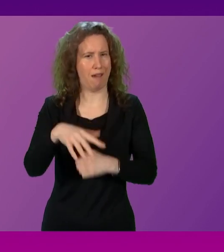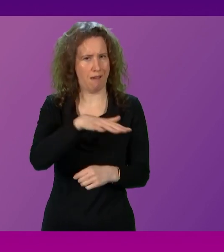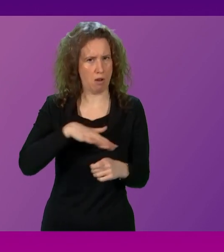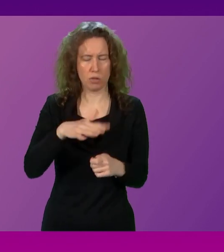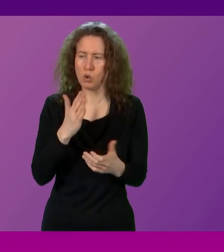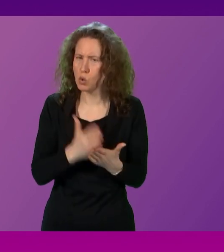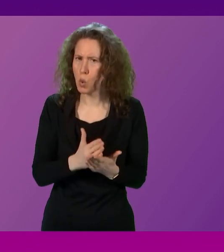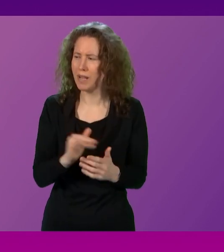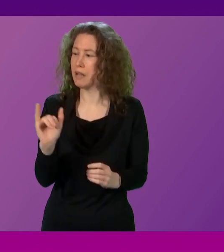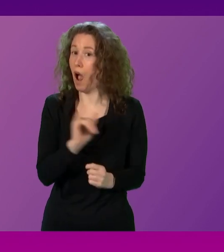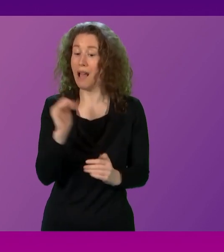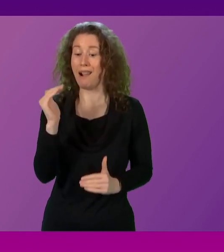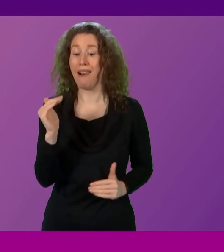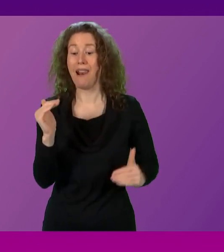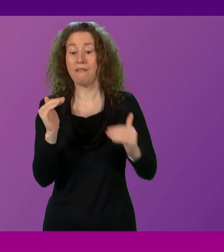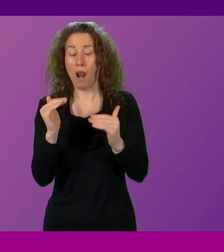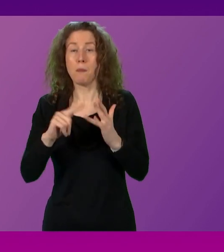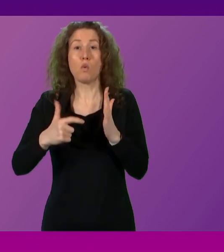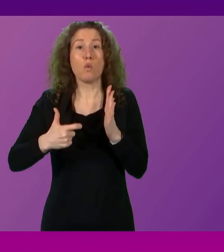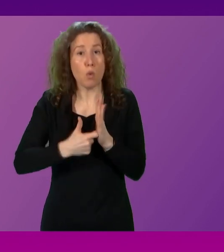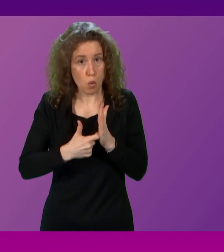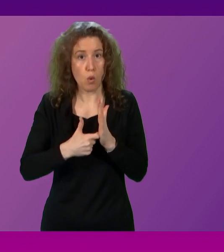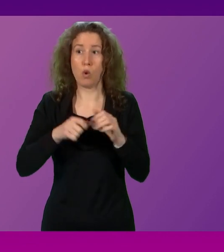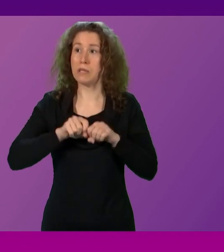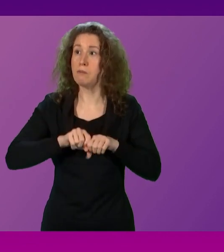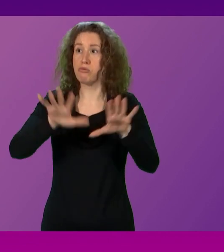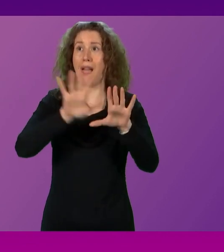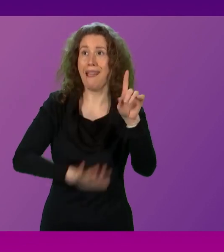to be based on either levelling up or geographical spread. It cannot be both.